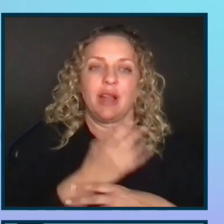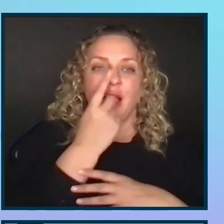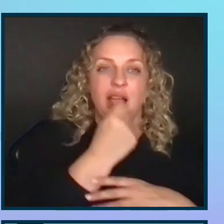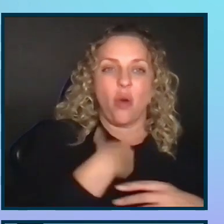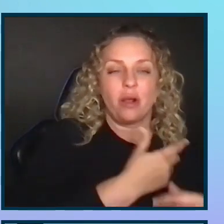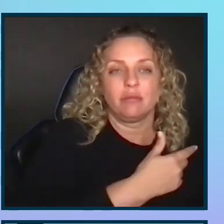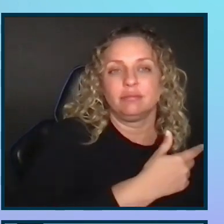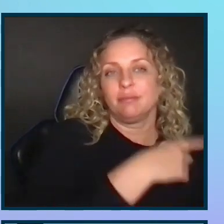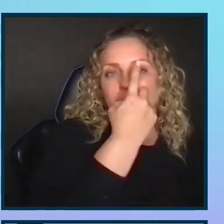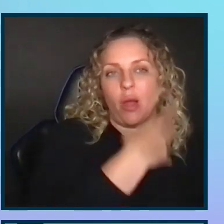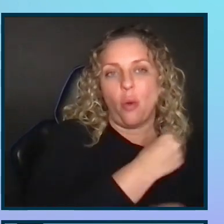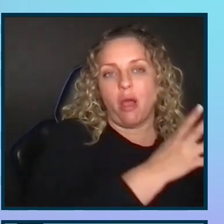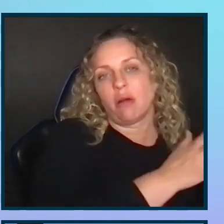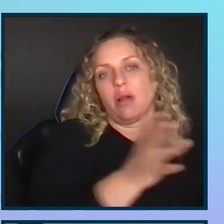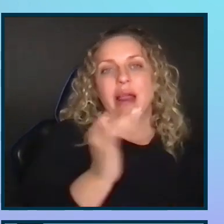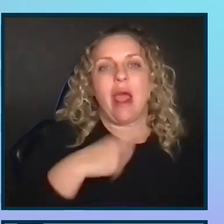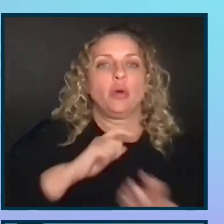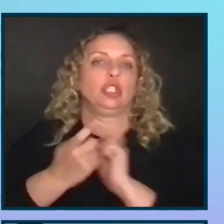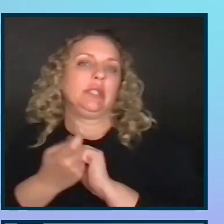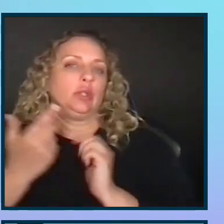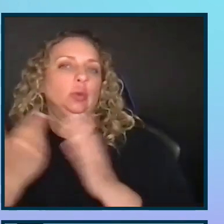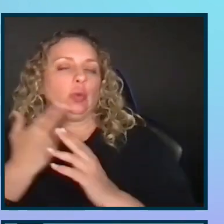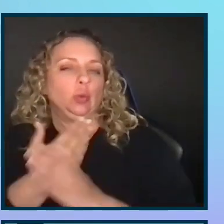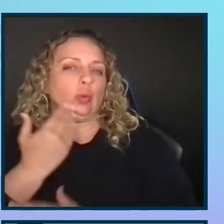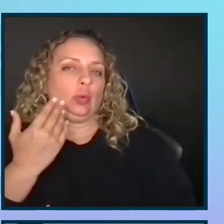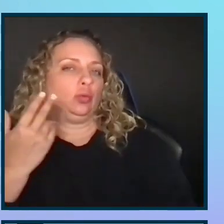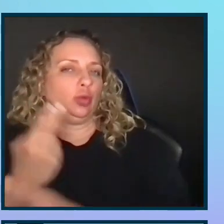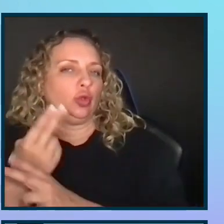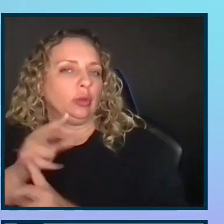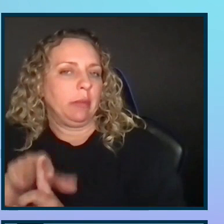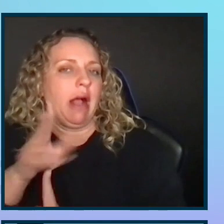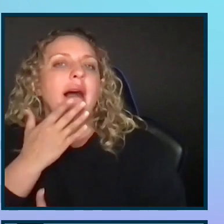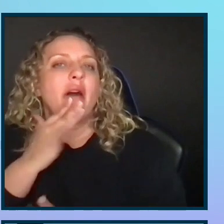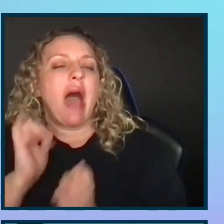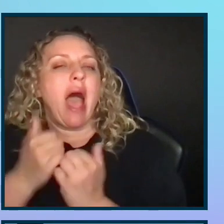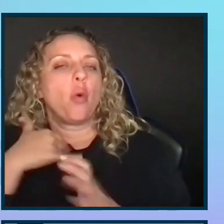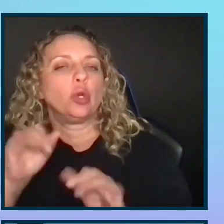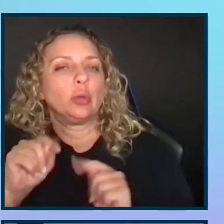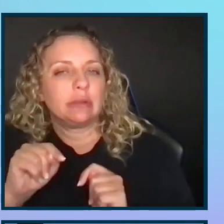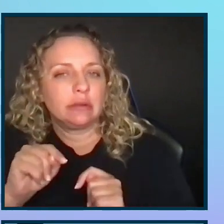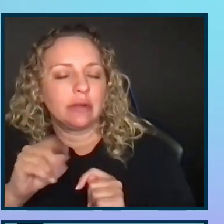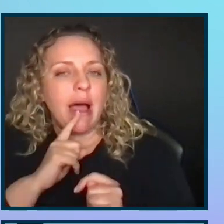and we wanted to try to use color in a meaningful way. So we're trying to explore how we can do that, but ensure that we're accessible.